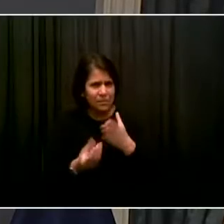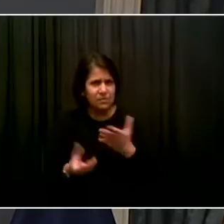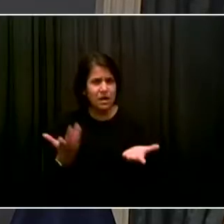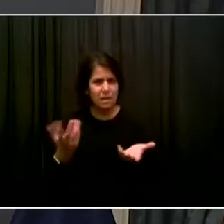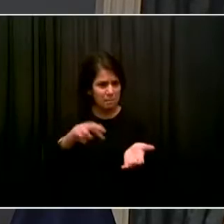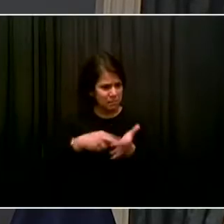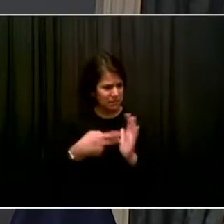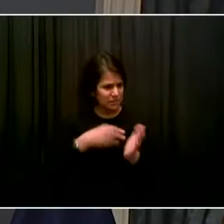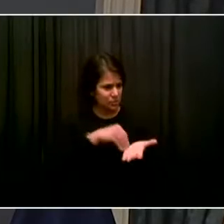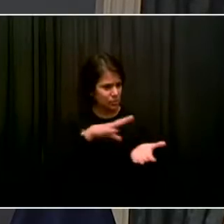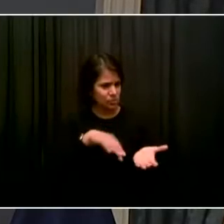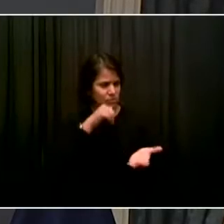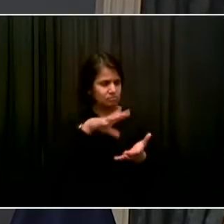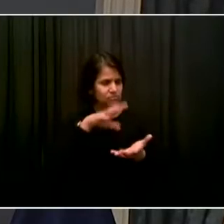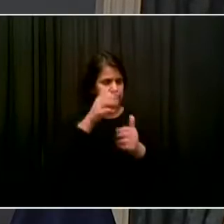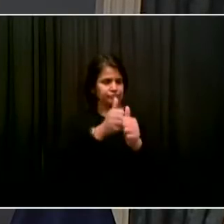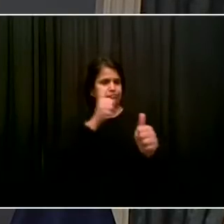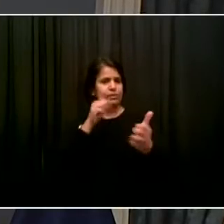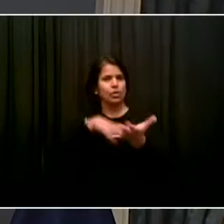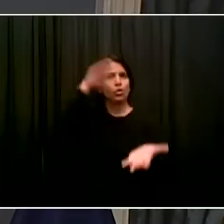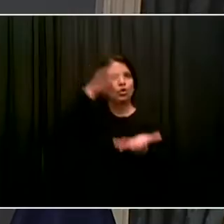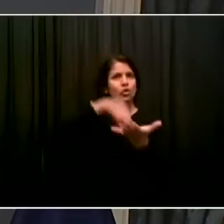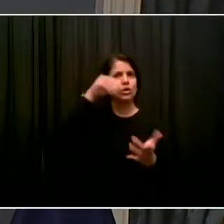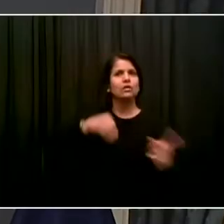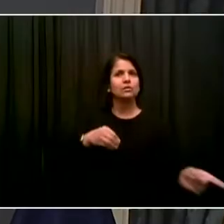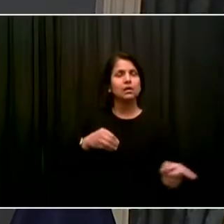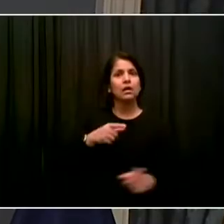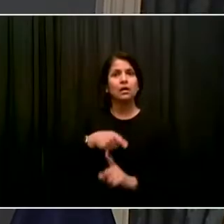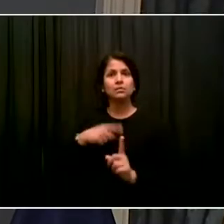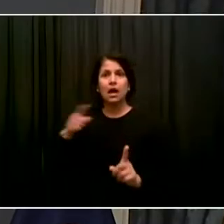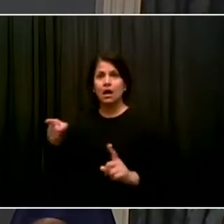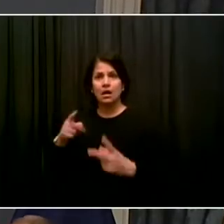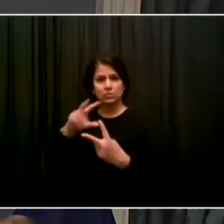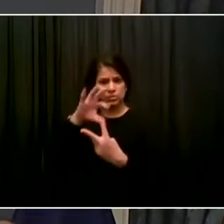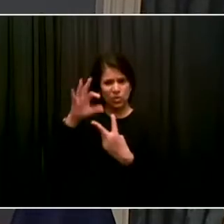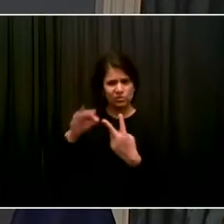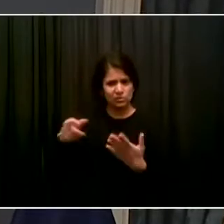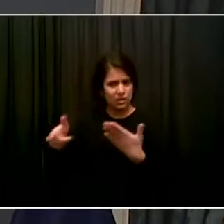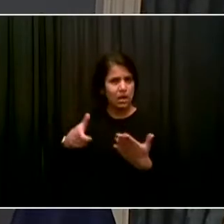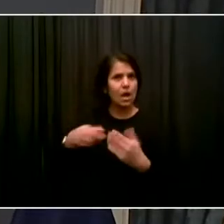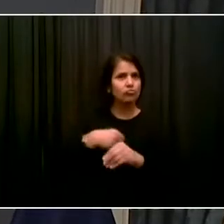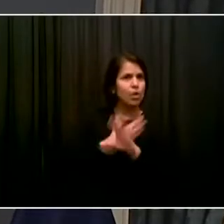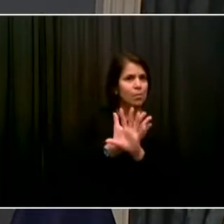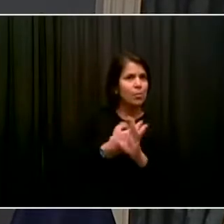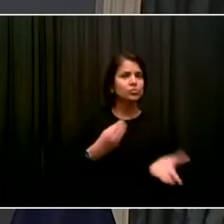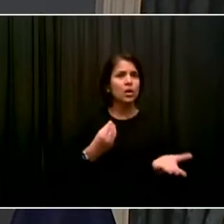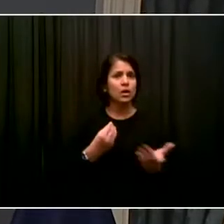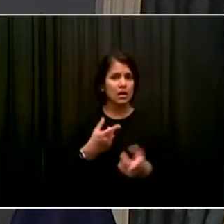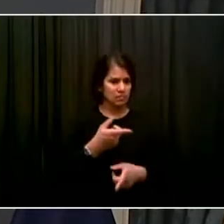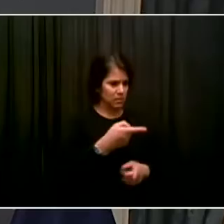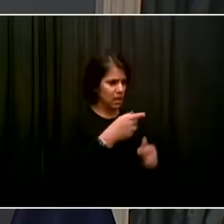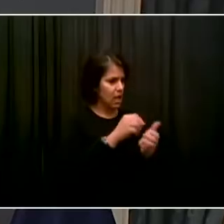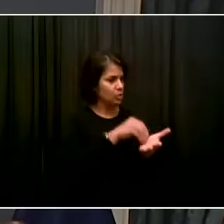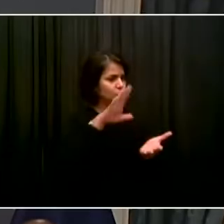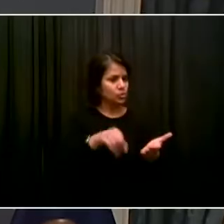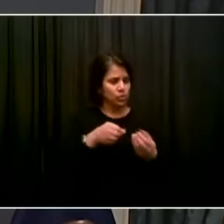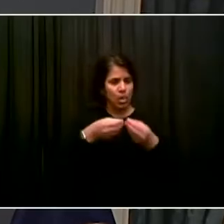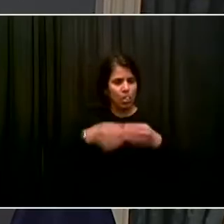HOW ARE YOU GOING TO BE ABLE TO MAKE UP THE LOST LEARNING GIVEN